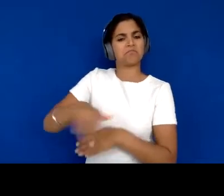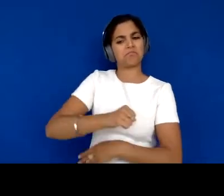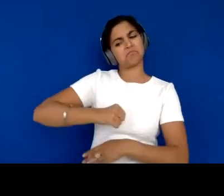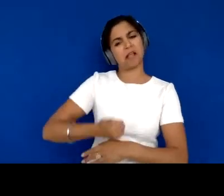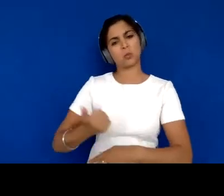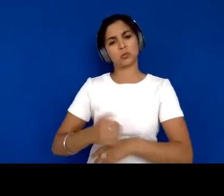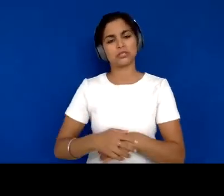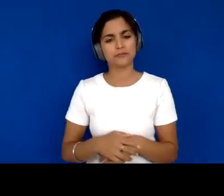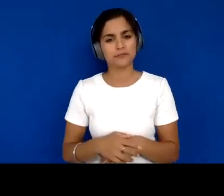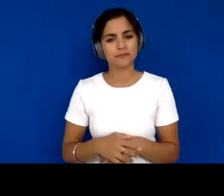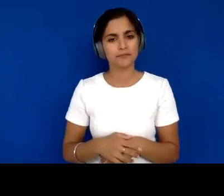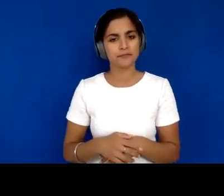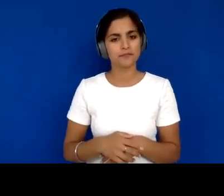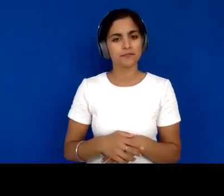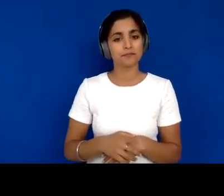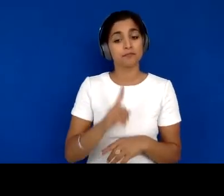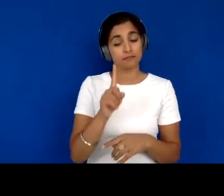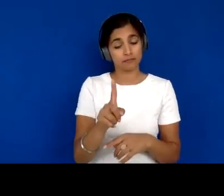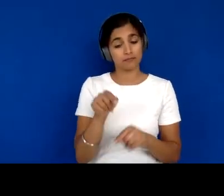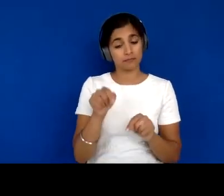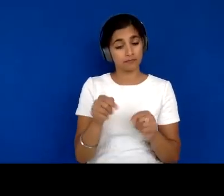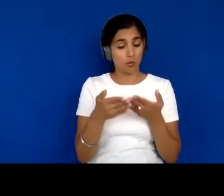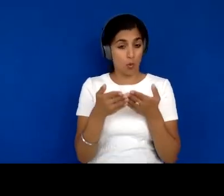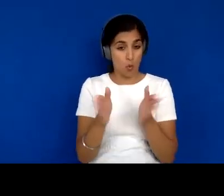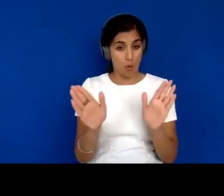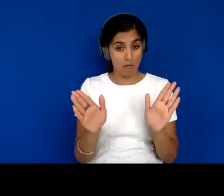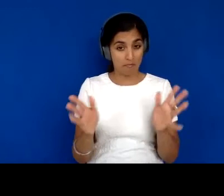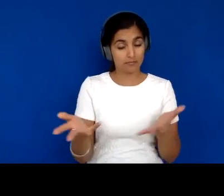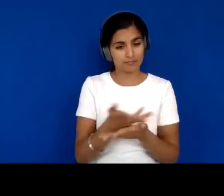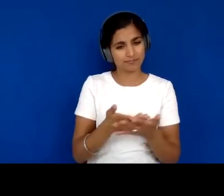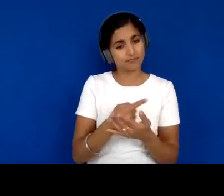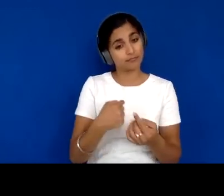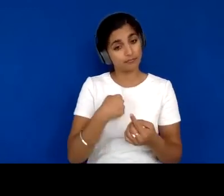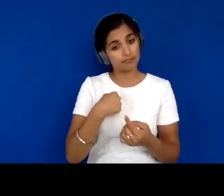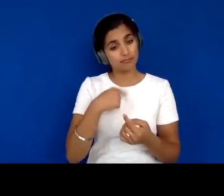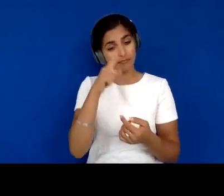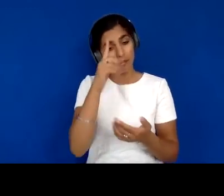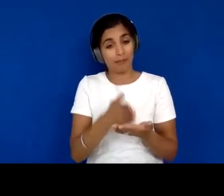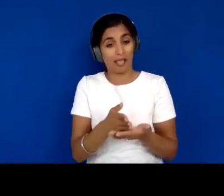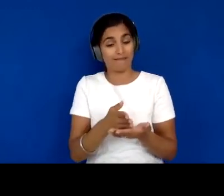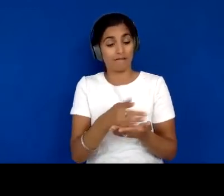on the strength of its openness I believe your bonus proposition can help